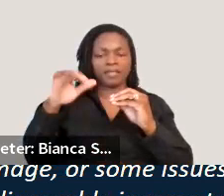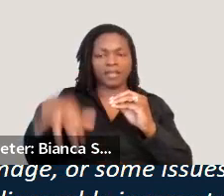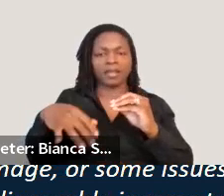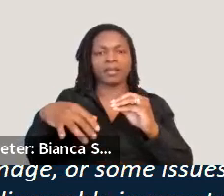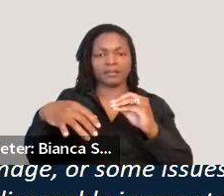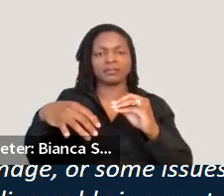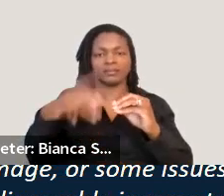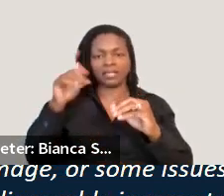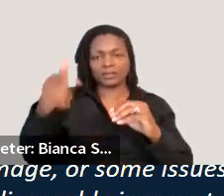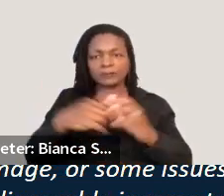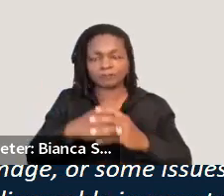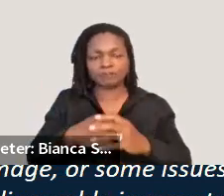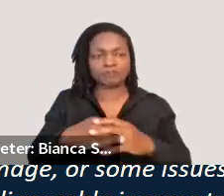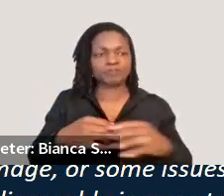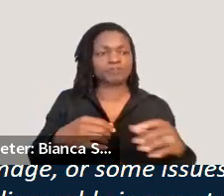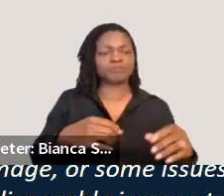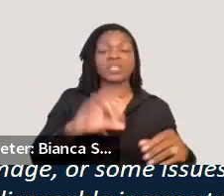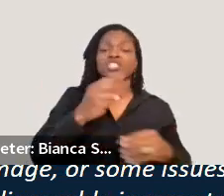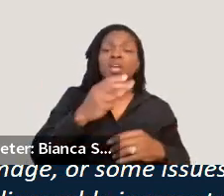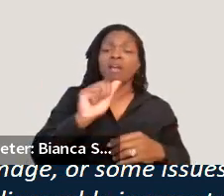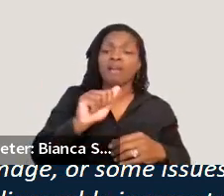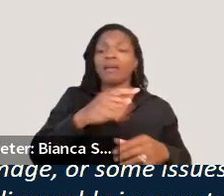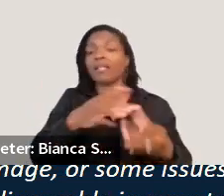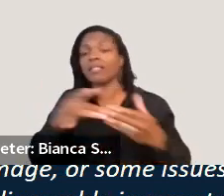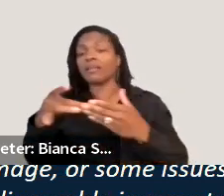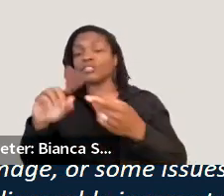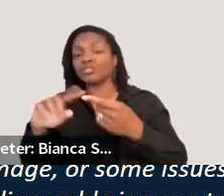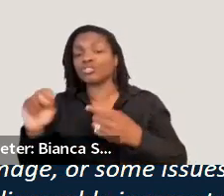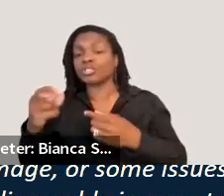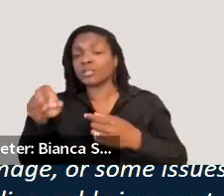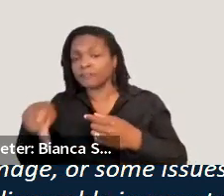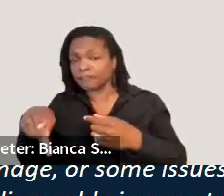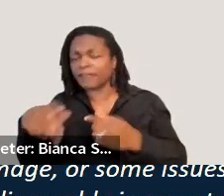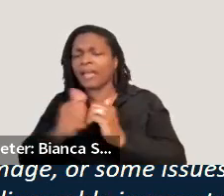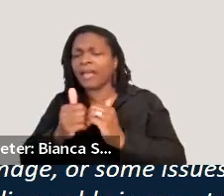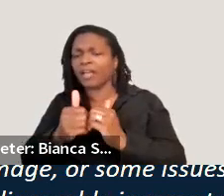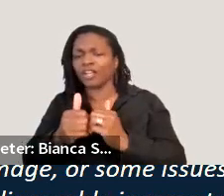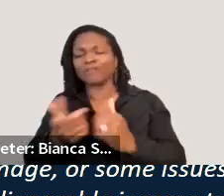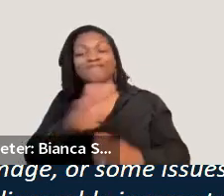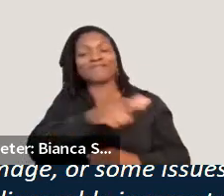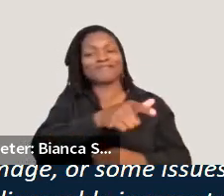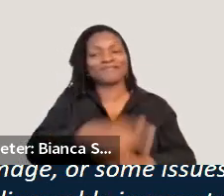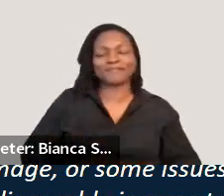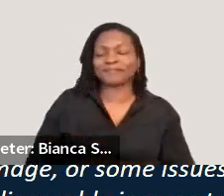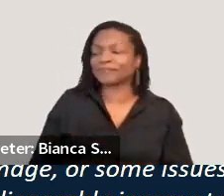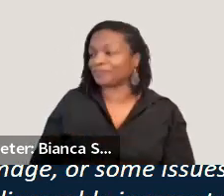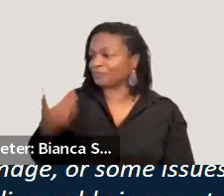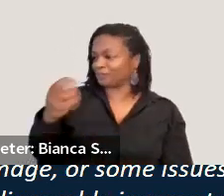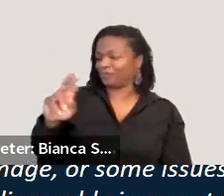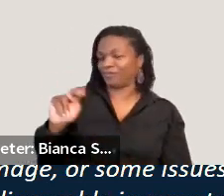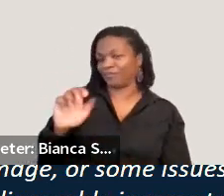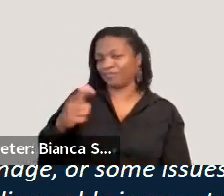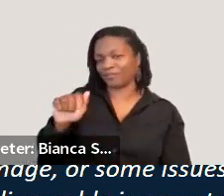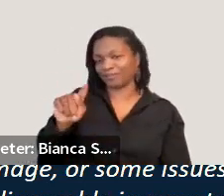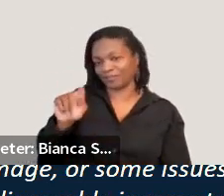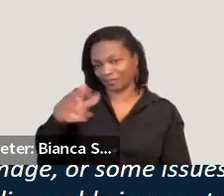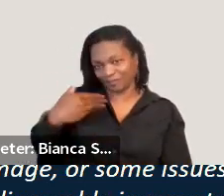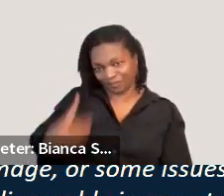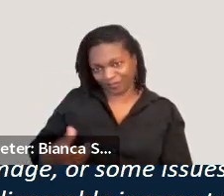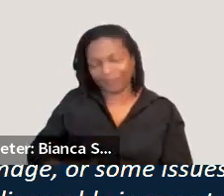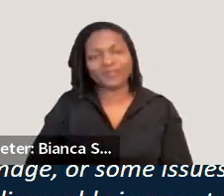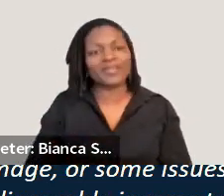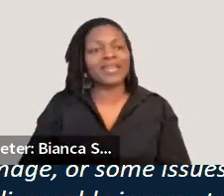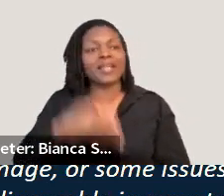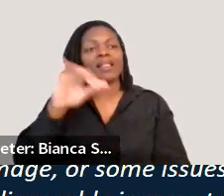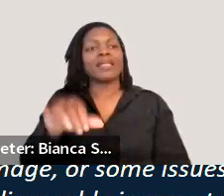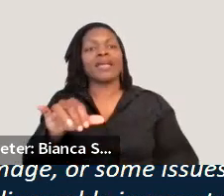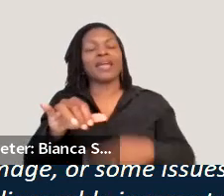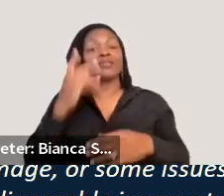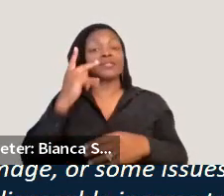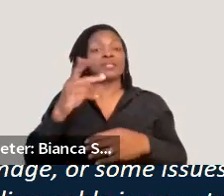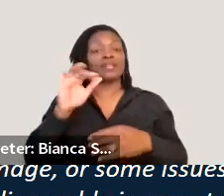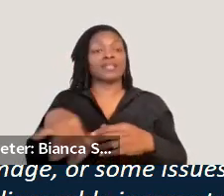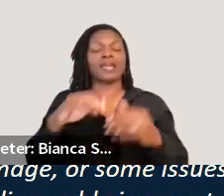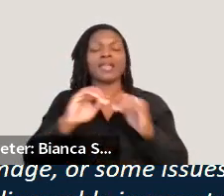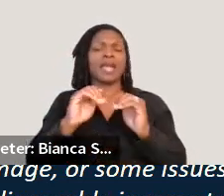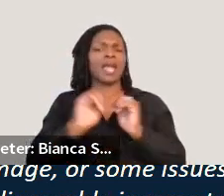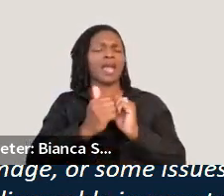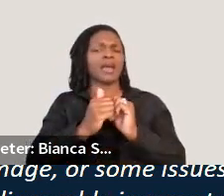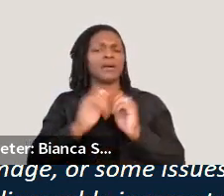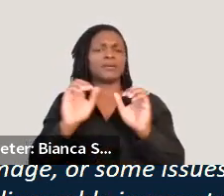Thanks, Robert. So as Robert shared, the shot dashboard is really this data hub that highlights inequities related to health outcomes and social determinants of health here in our state.